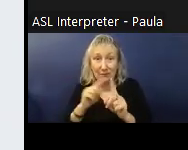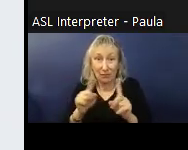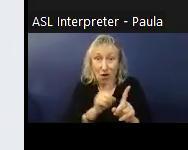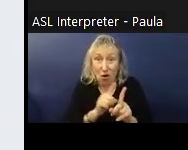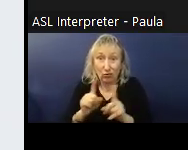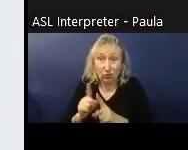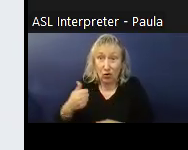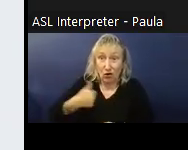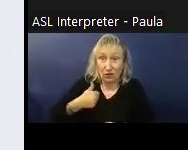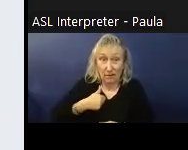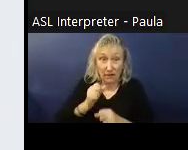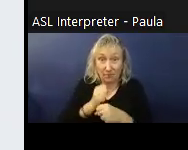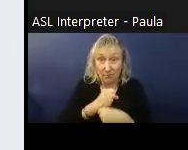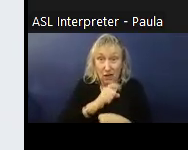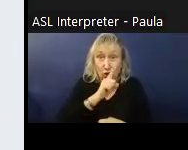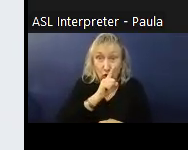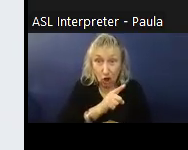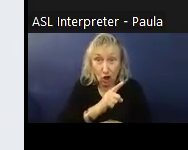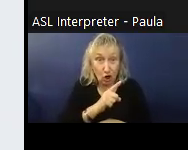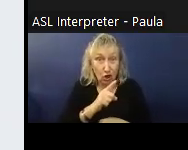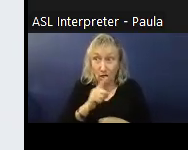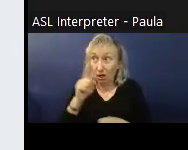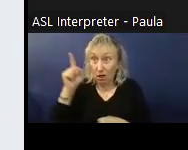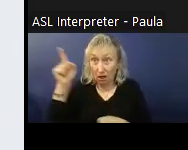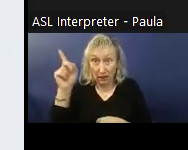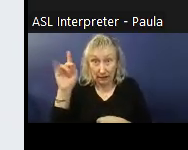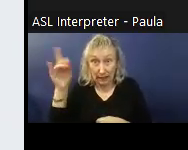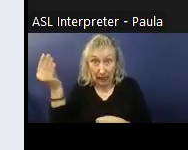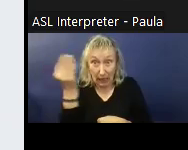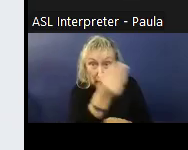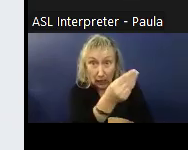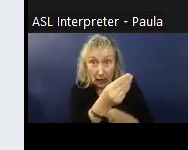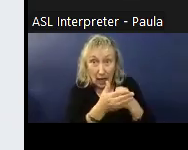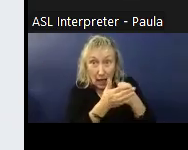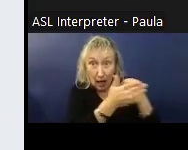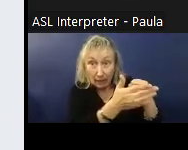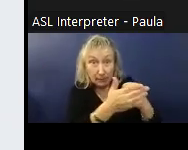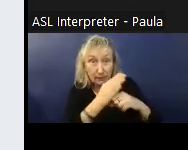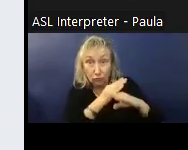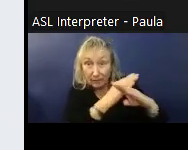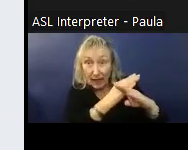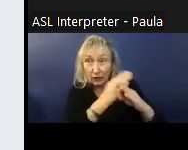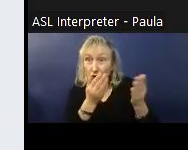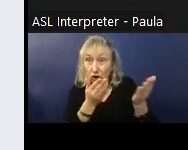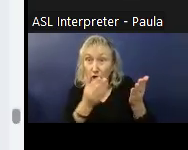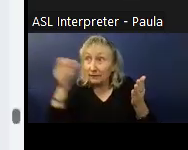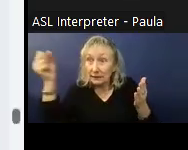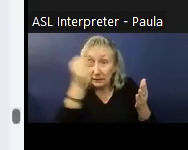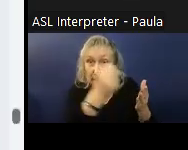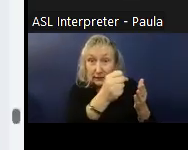verify that those services that we referred got delivered. So, yeah, you're you're right on course with where we're trying to head with this. Yeah.